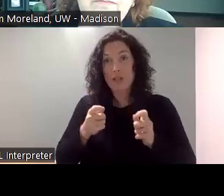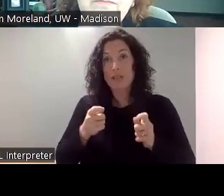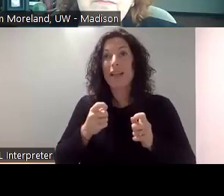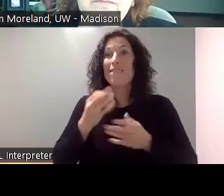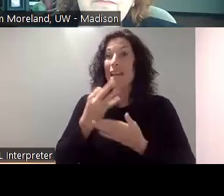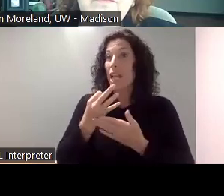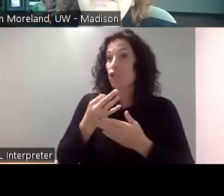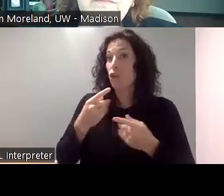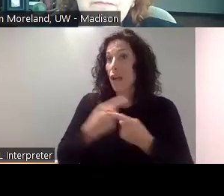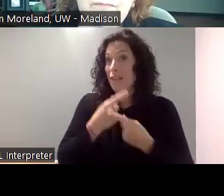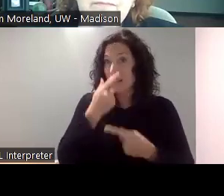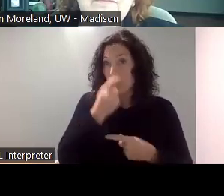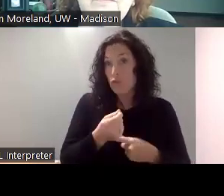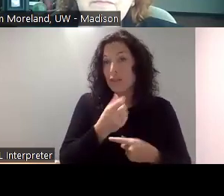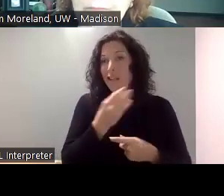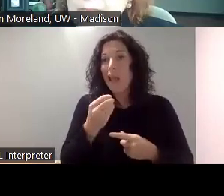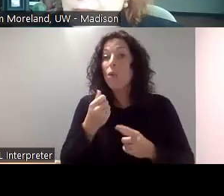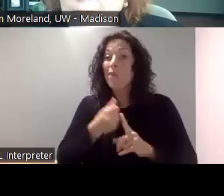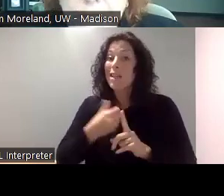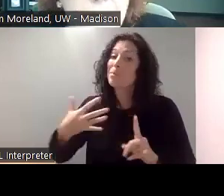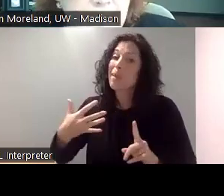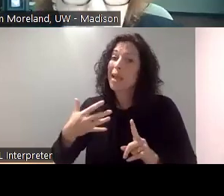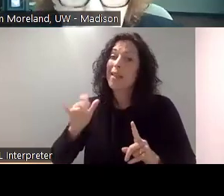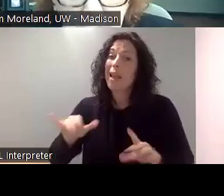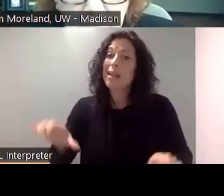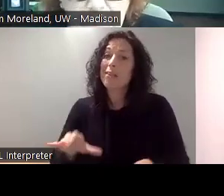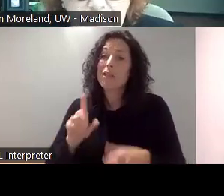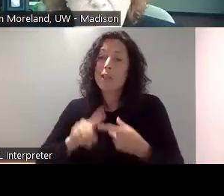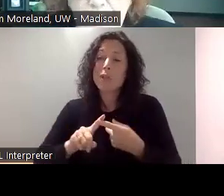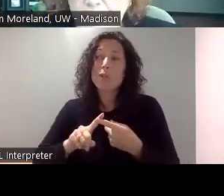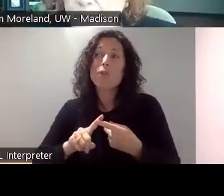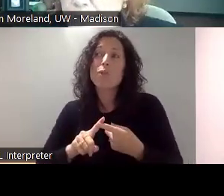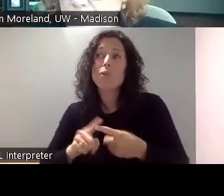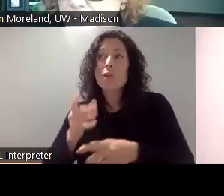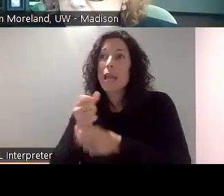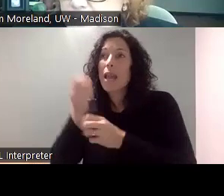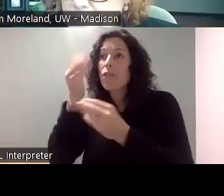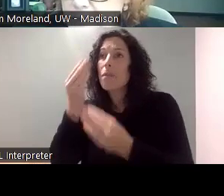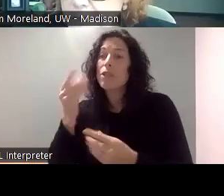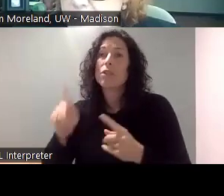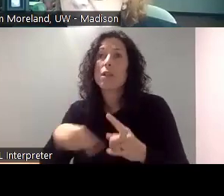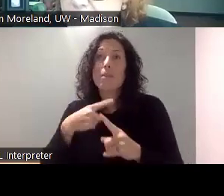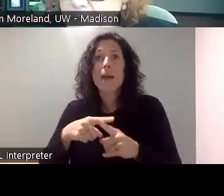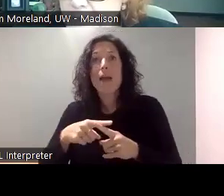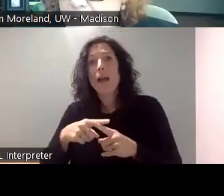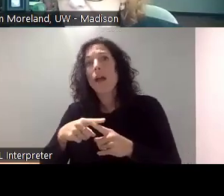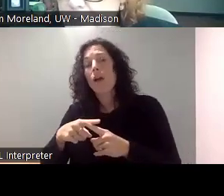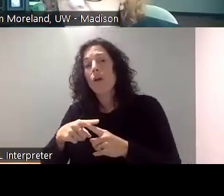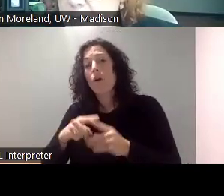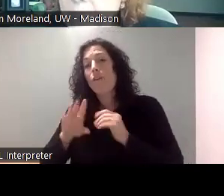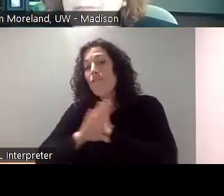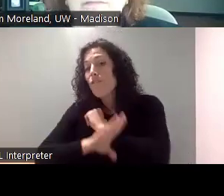and we've essentially expanded that activity to obtain information specific to foreign entities,